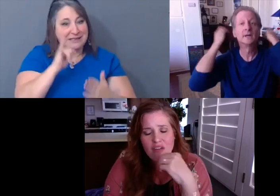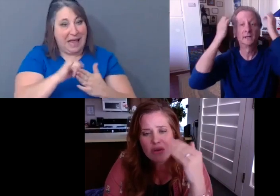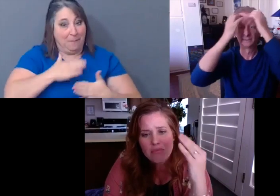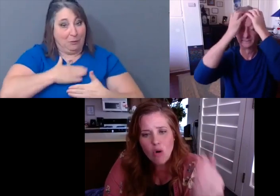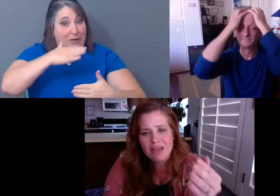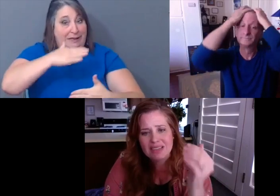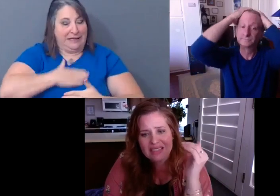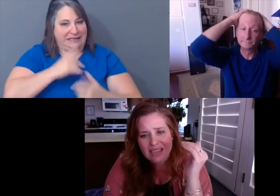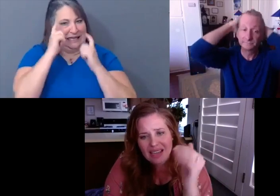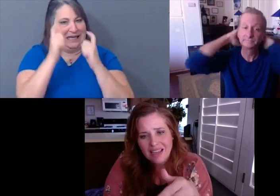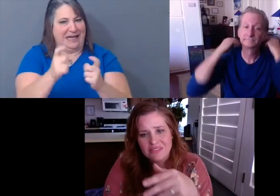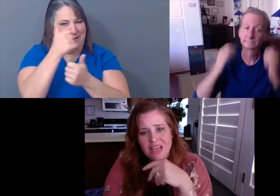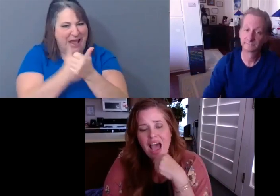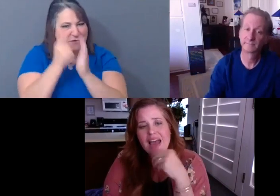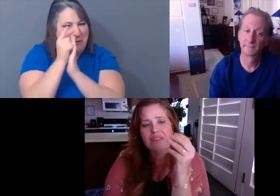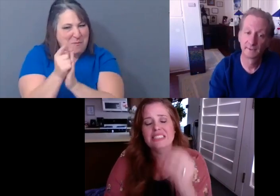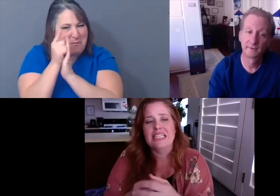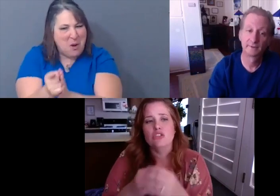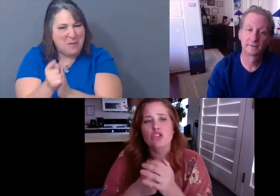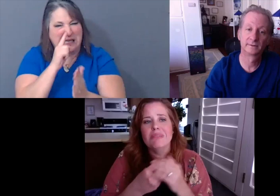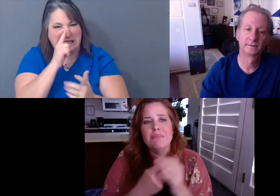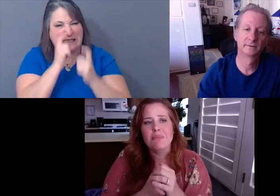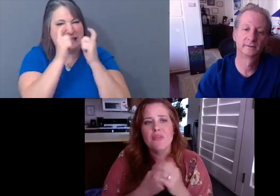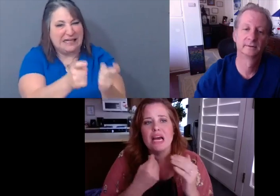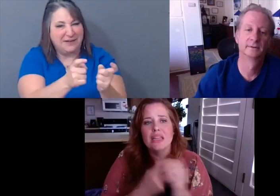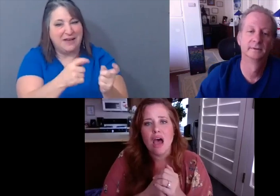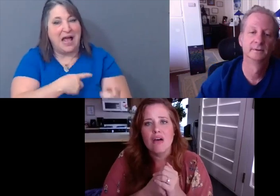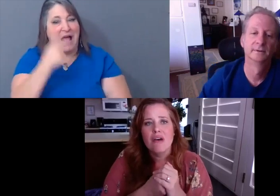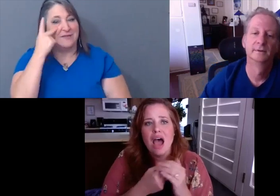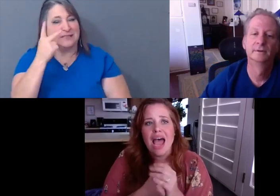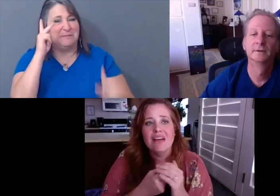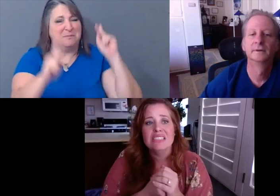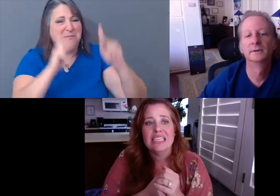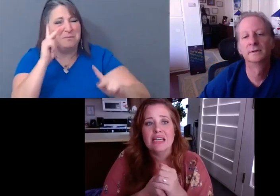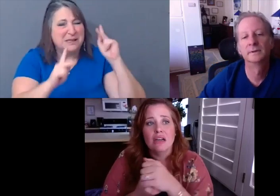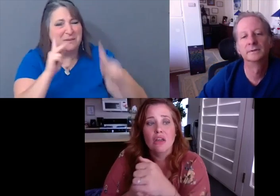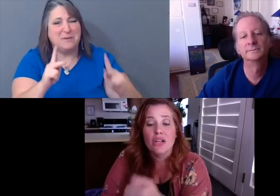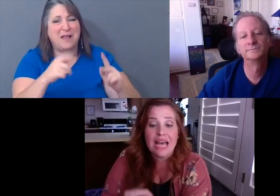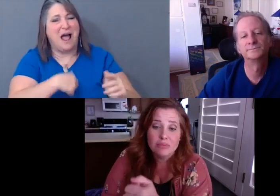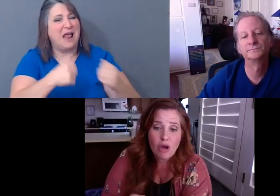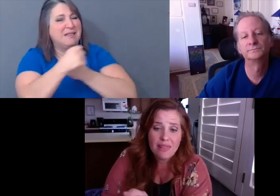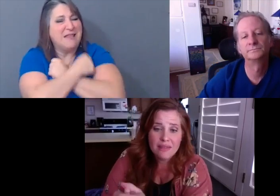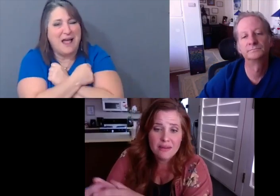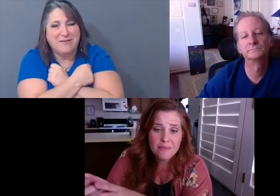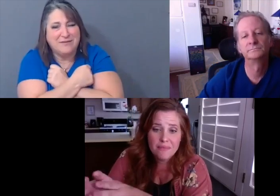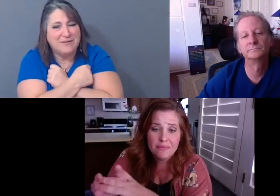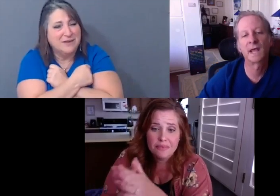Every moment is a gift. I have seen too many people that I love, I have seen their last breath.